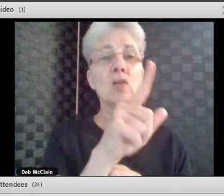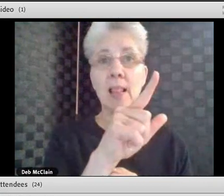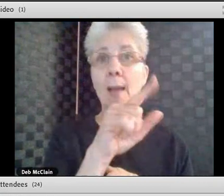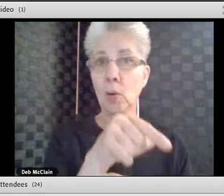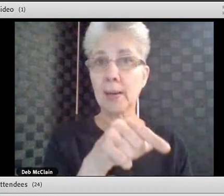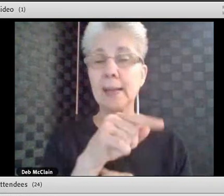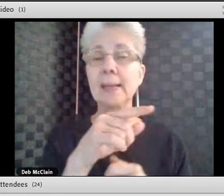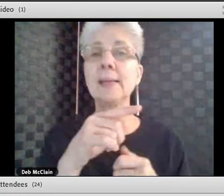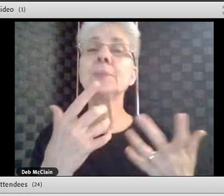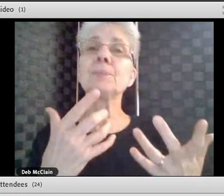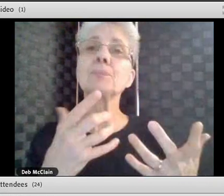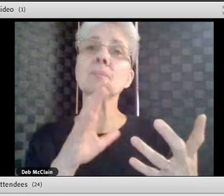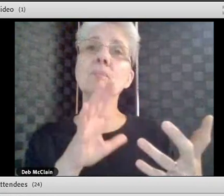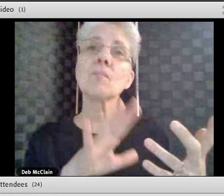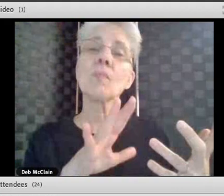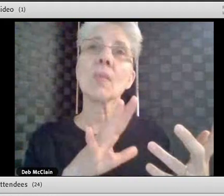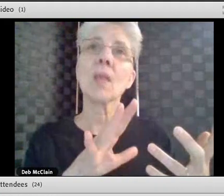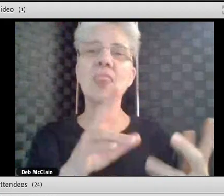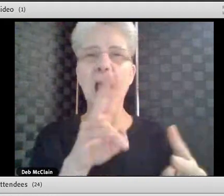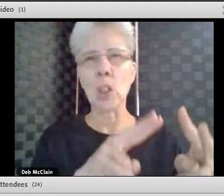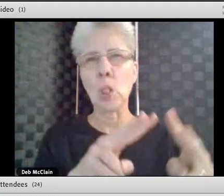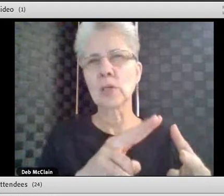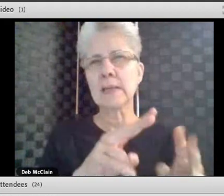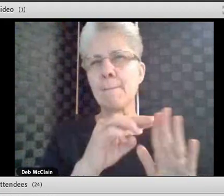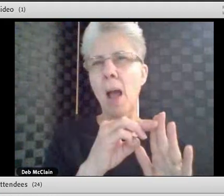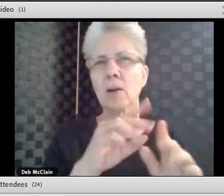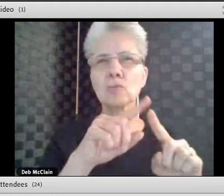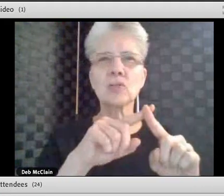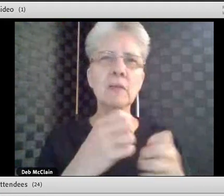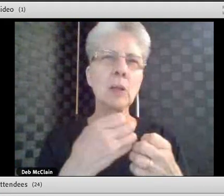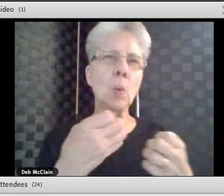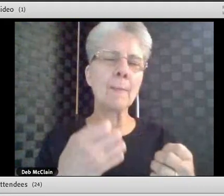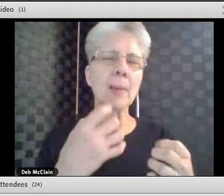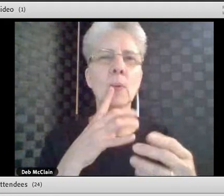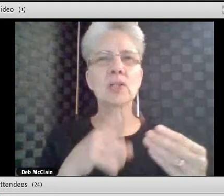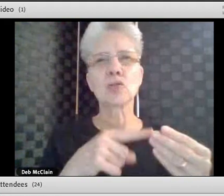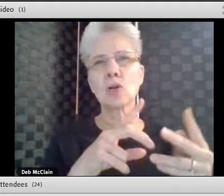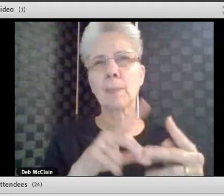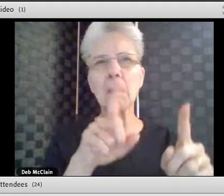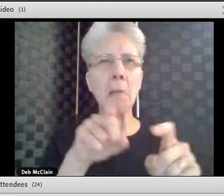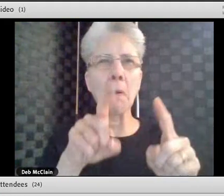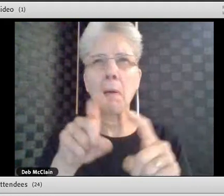So with Air University Library, they looked at a bunch of models and different equipment.